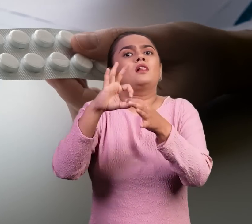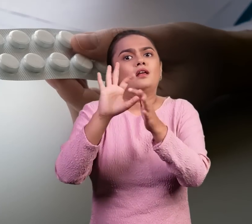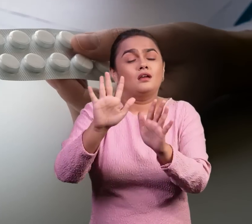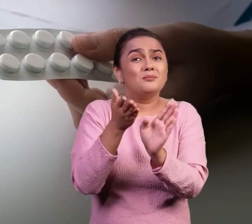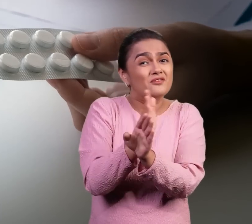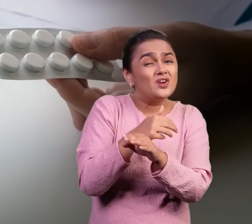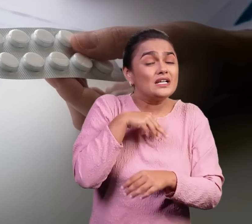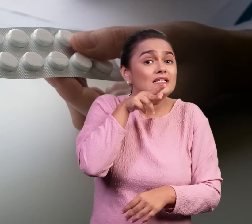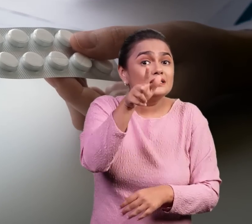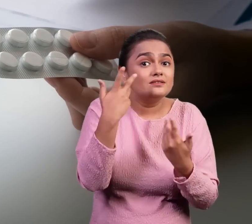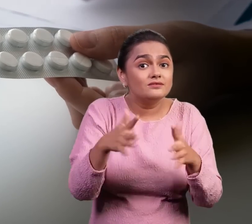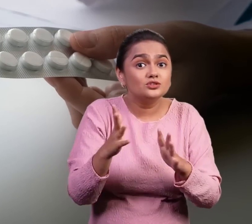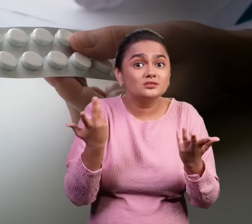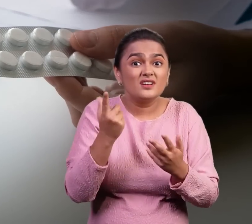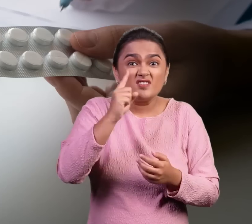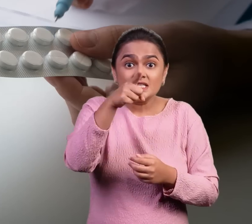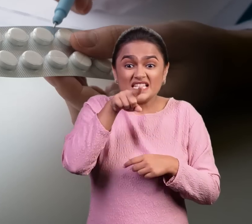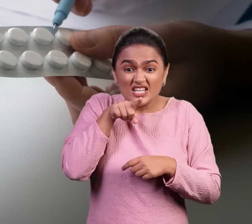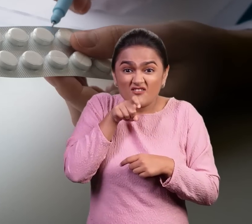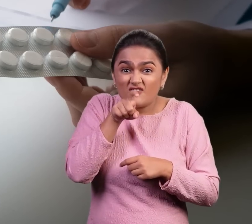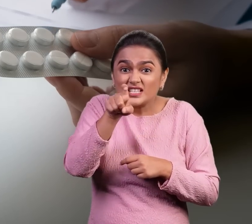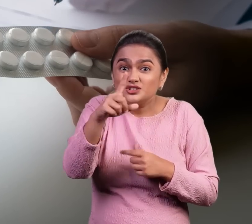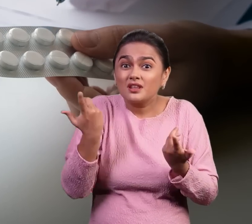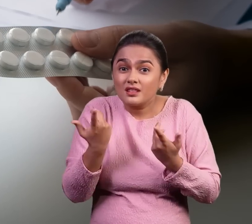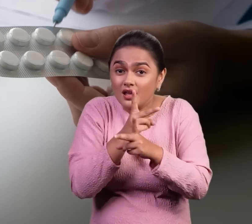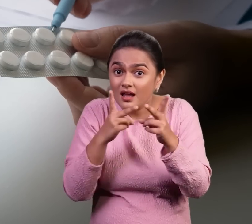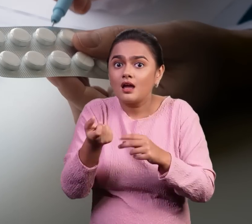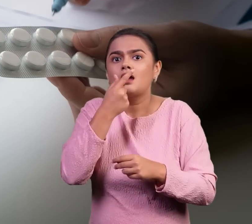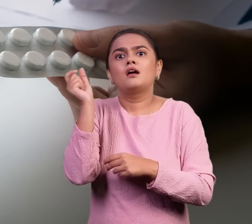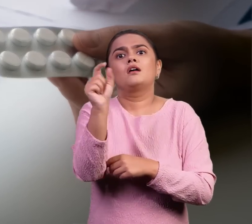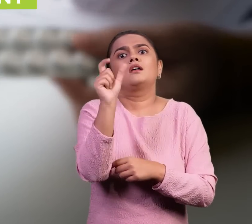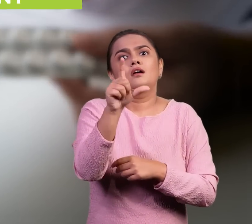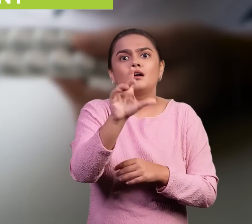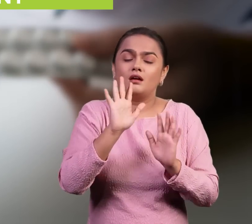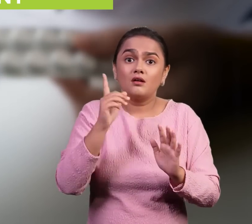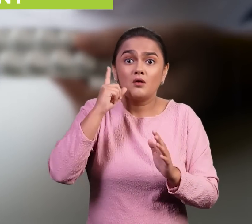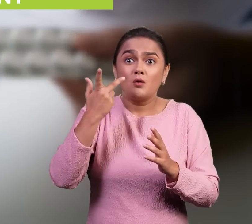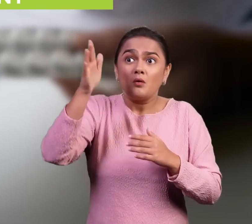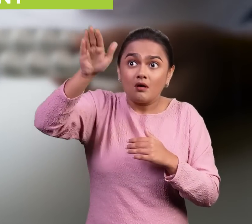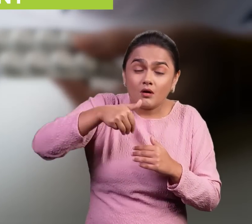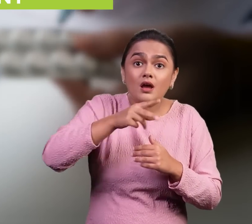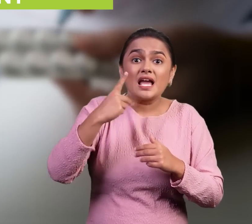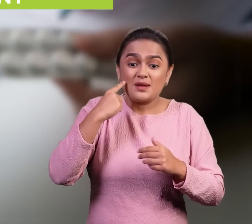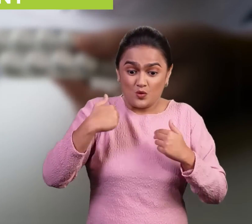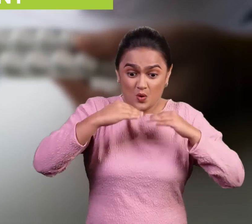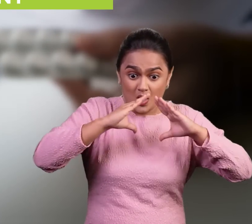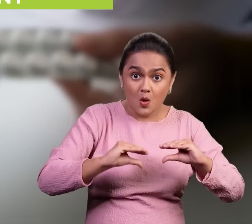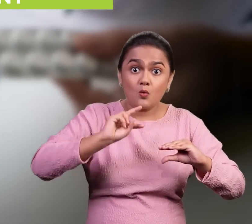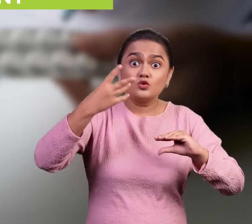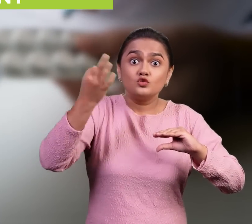You'll first be treated for opportunistic infections caused by weak immunity.